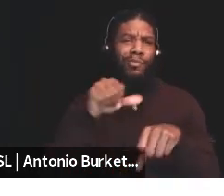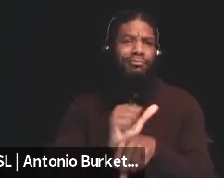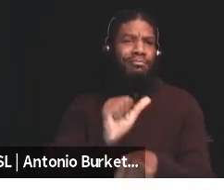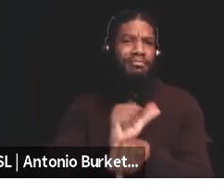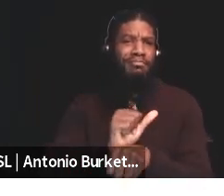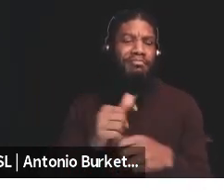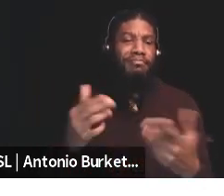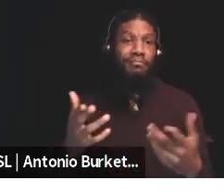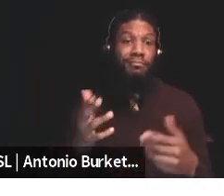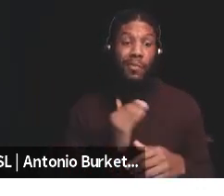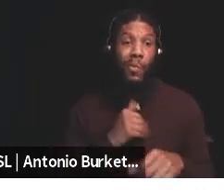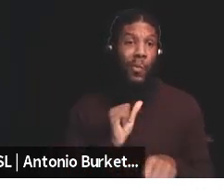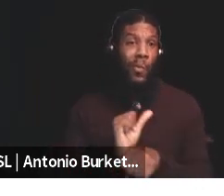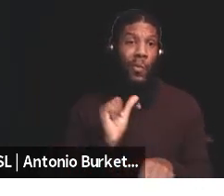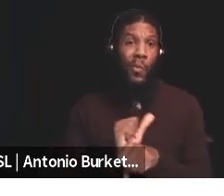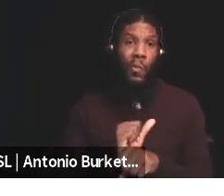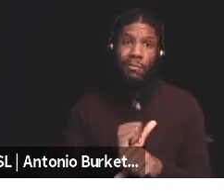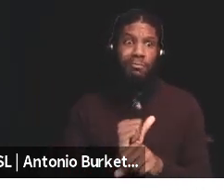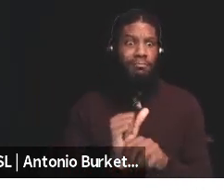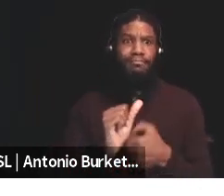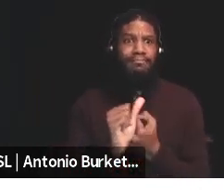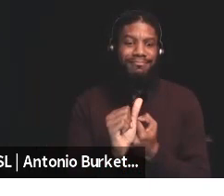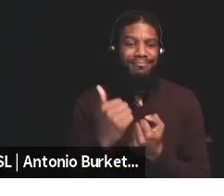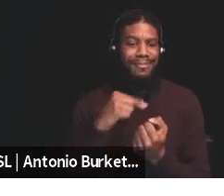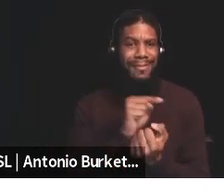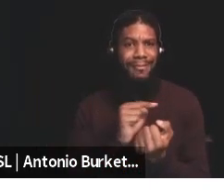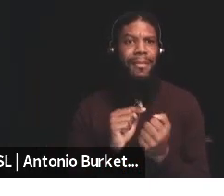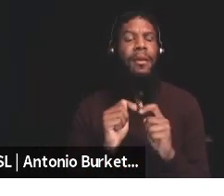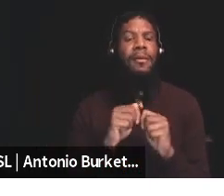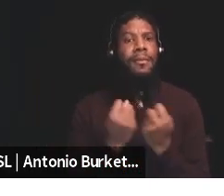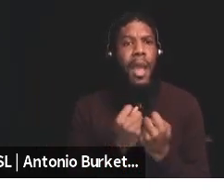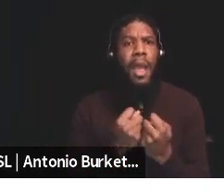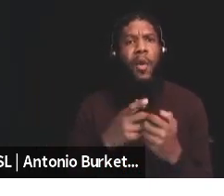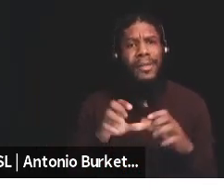because we have fantastic teams of folks who are invested in helping students become better writers